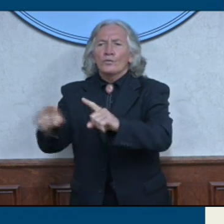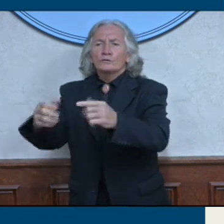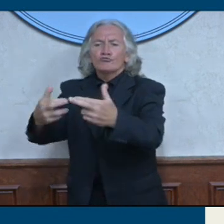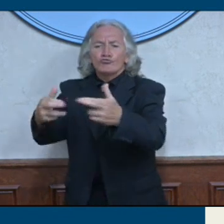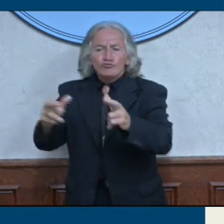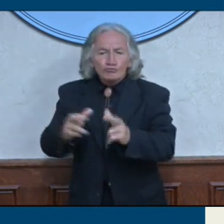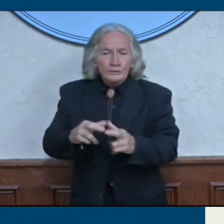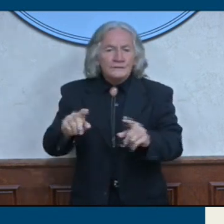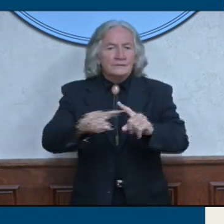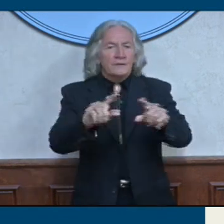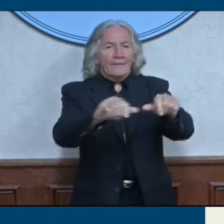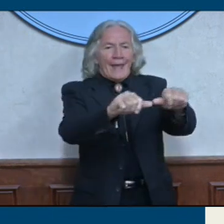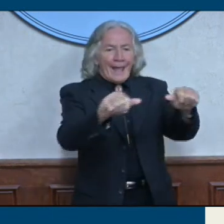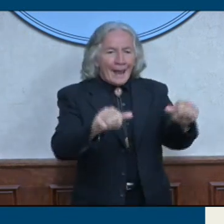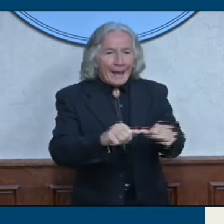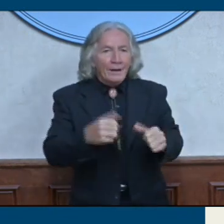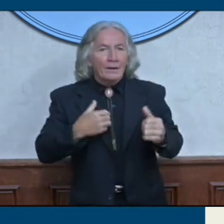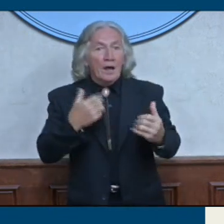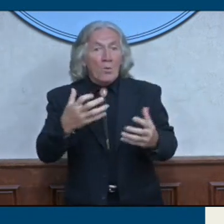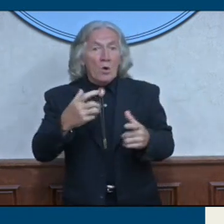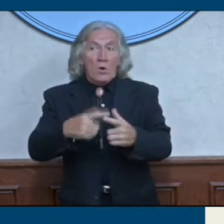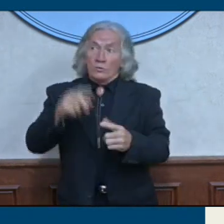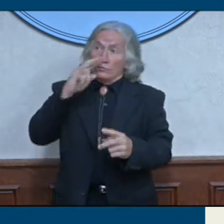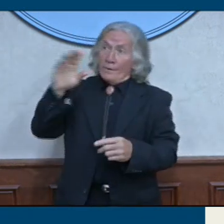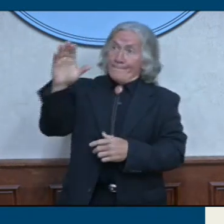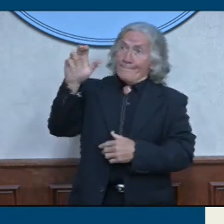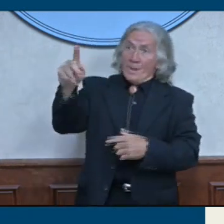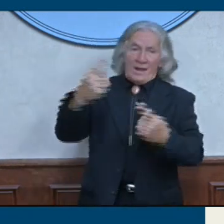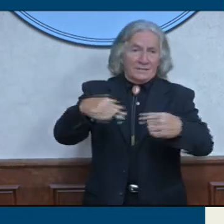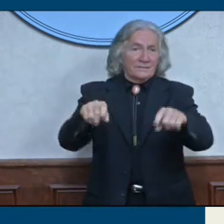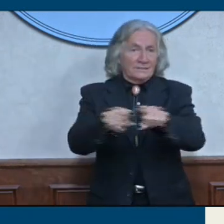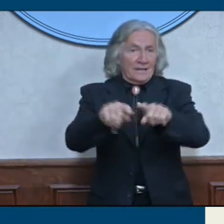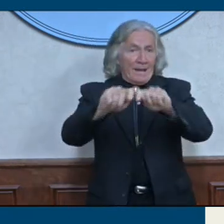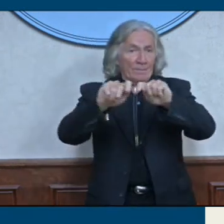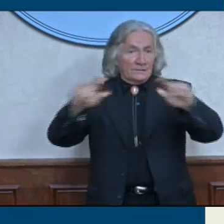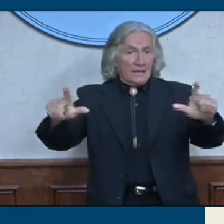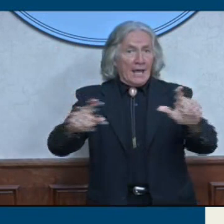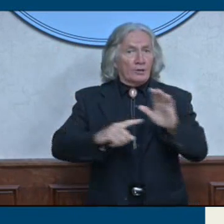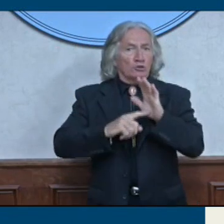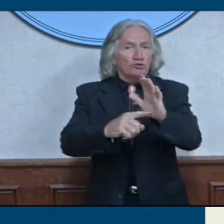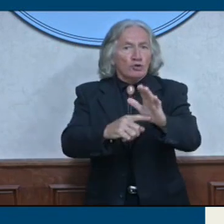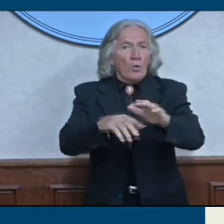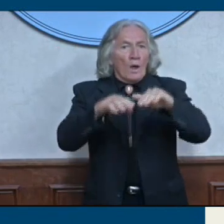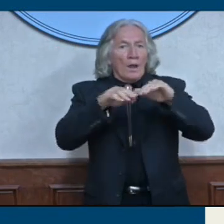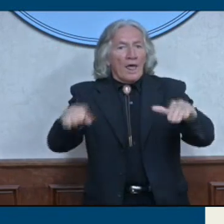PATIENTS IN THE HOSPITAL. SO THAT'S KIND OF AND UNPACKING IF YOU WILL ACROSS THE STATE OF THE VARIOUS REGIONS RELATED TO THE NUMBER OF HOSPITALIZED